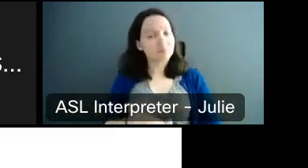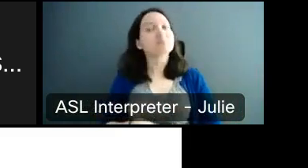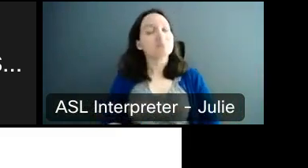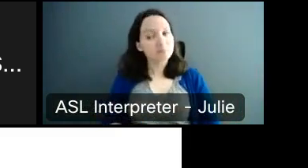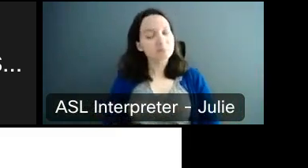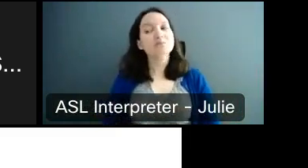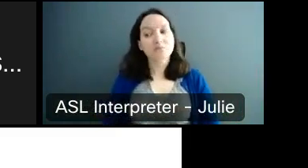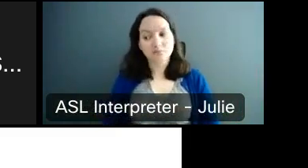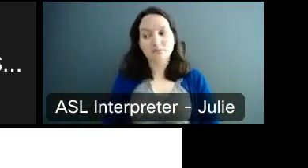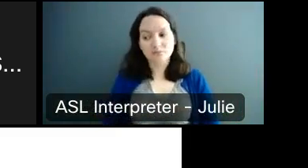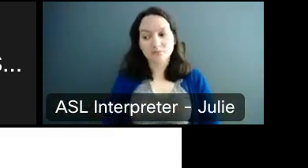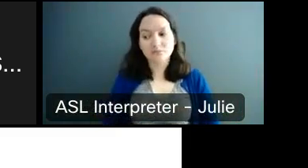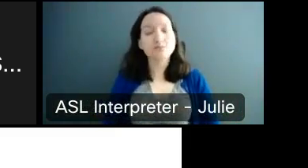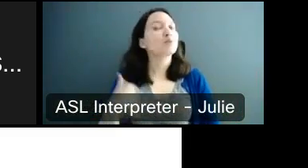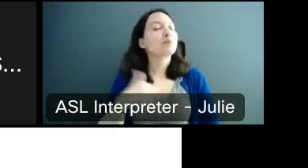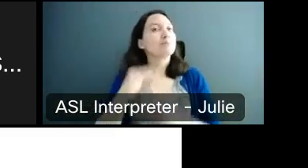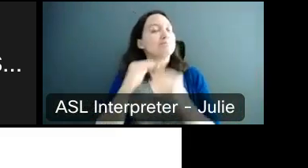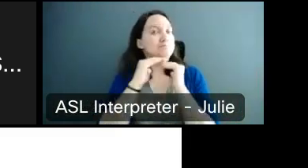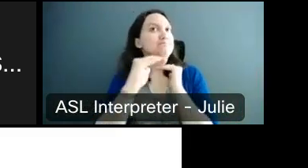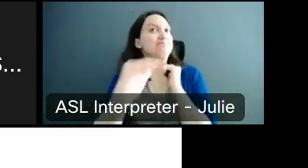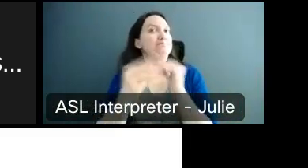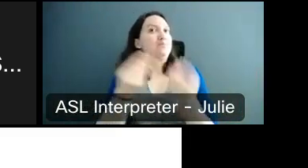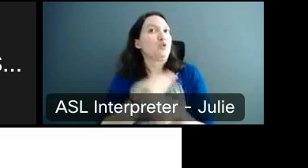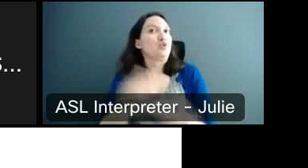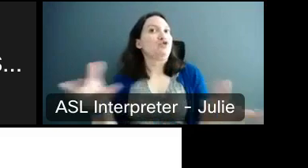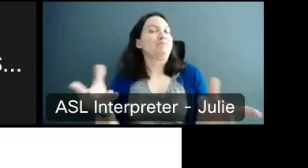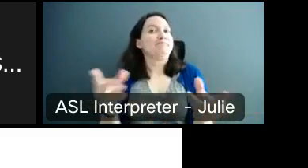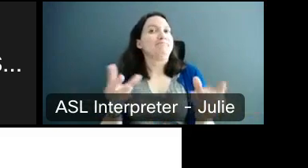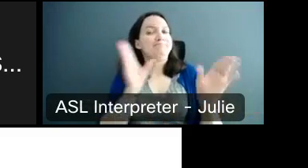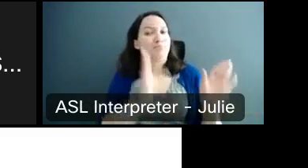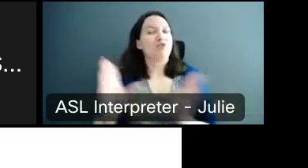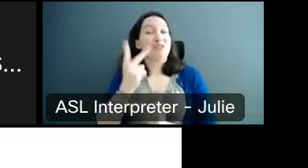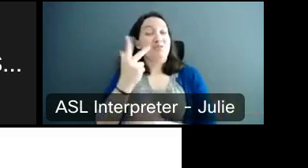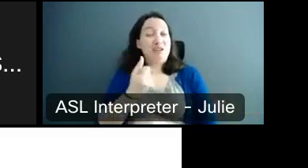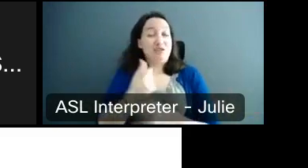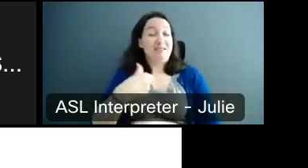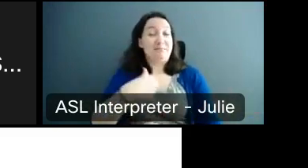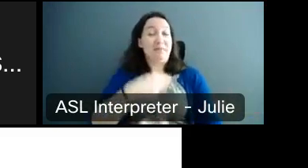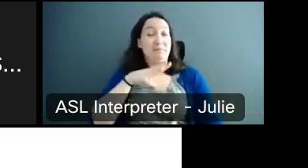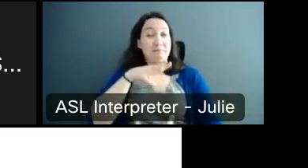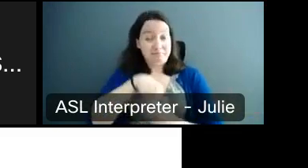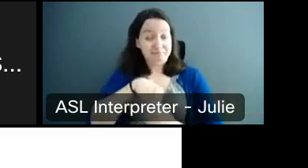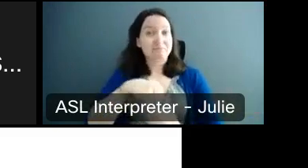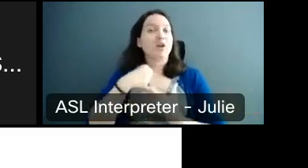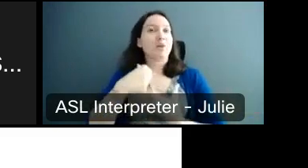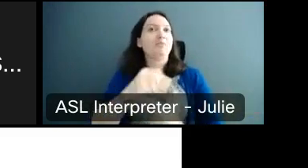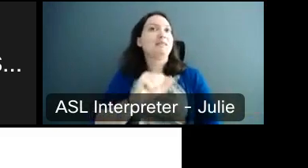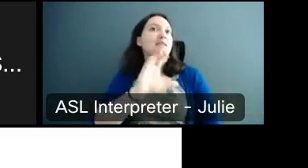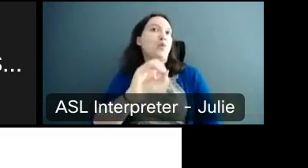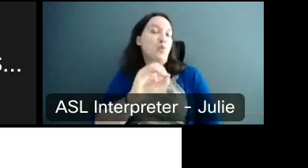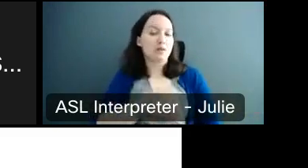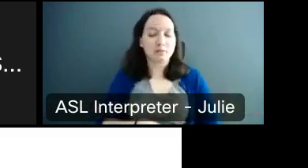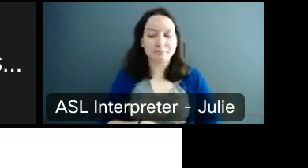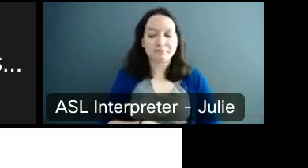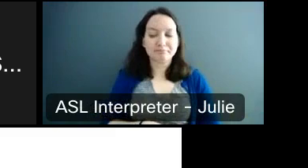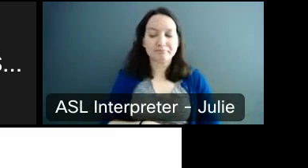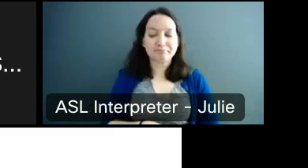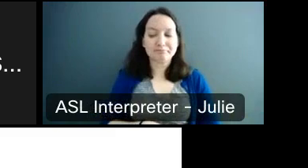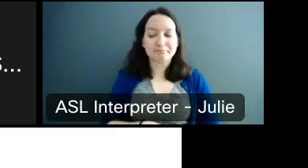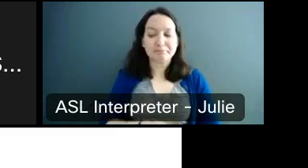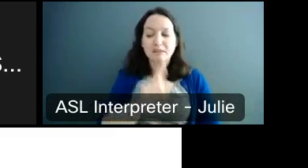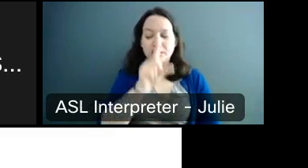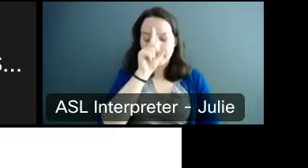Very consistent distribution methodology for the 3 years that I've been, um, helping lead the ACL. Um, I think, uh, it.